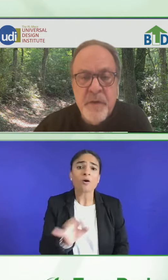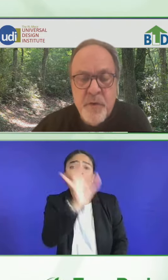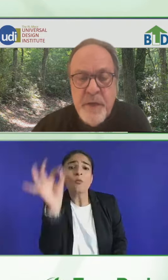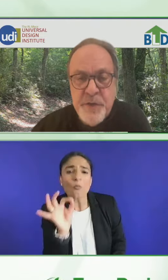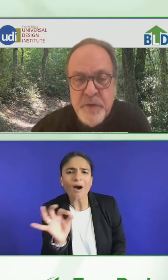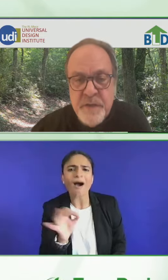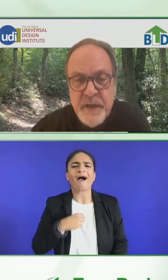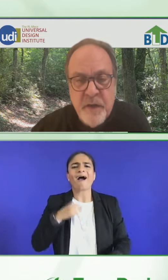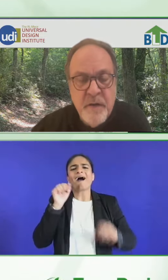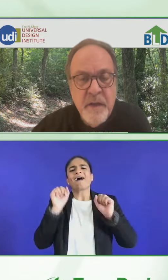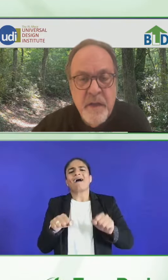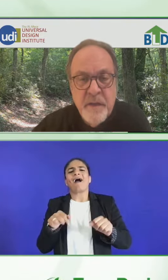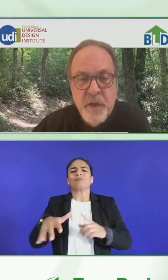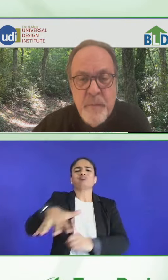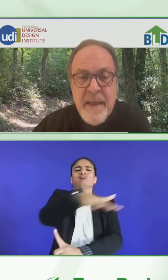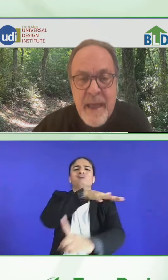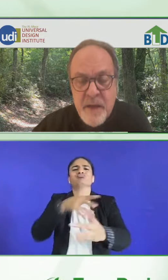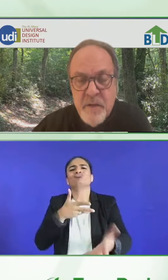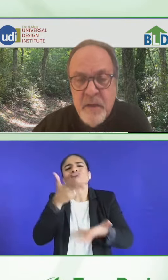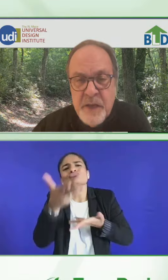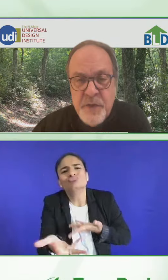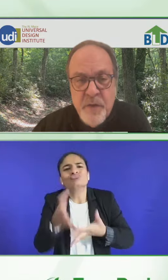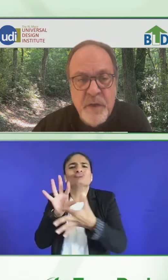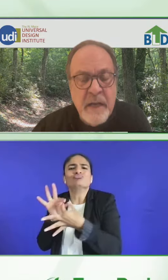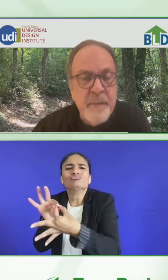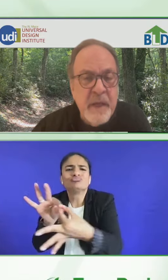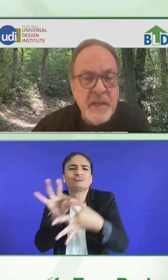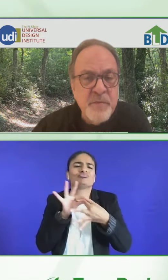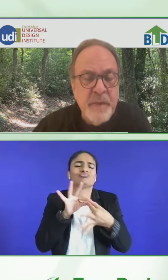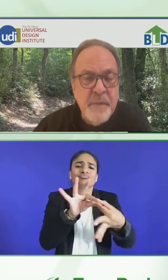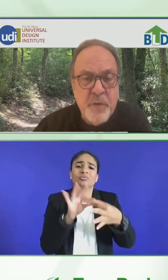creatures that are mechanical and electrical and gas will become